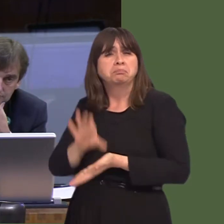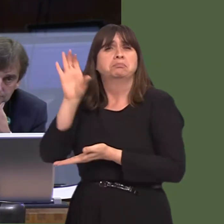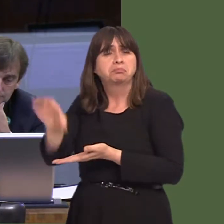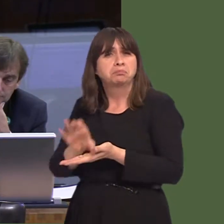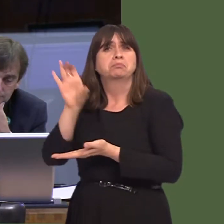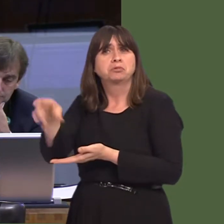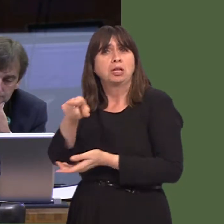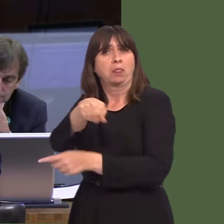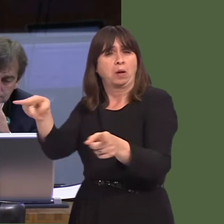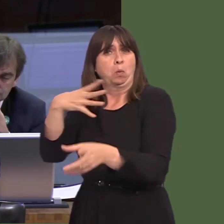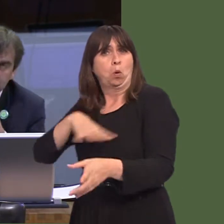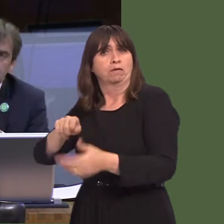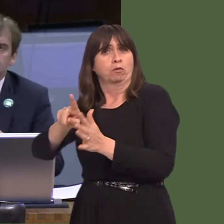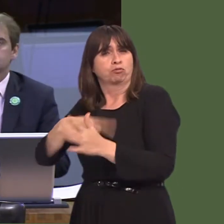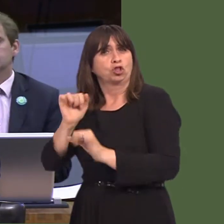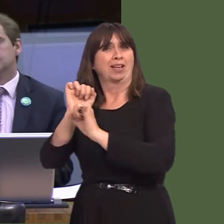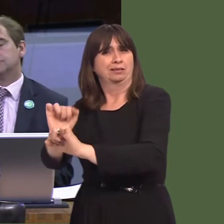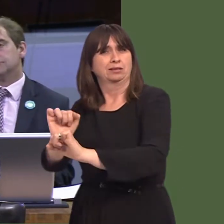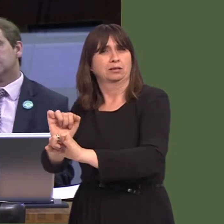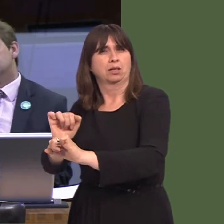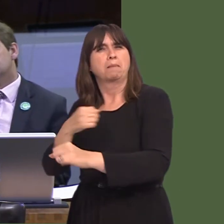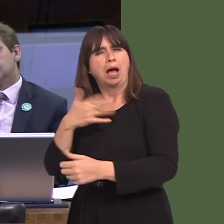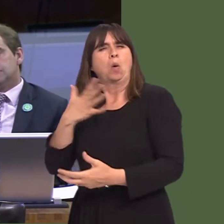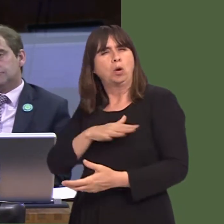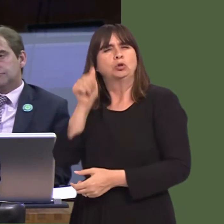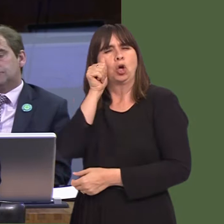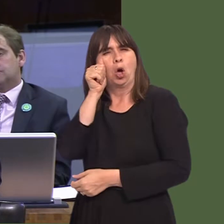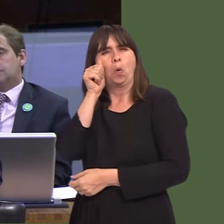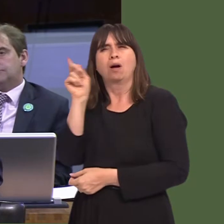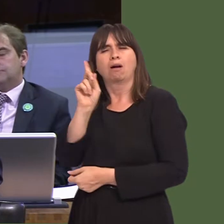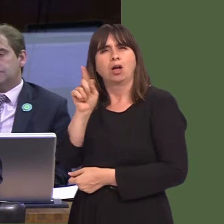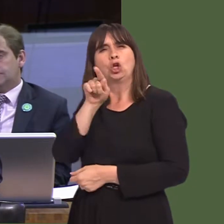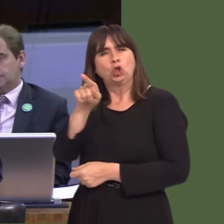projects. I put it to you again that what I'm trying to elicit from you, as head of the Government,